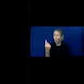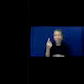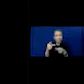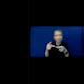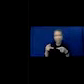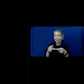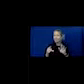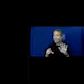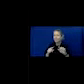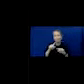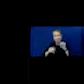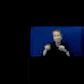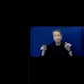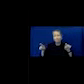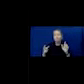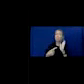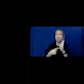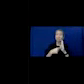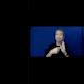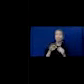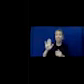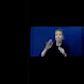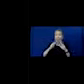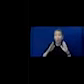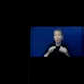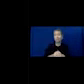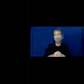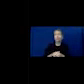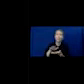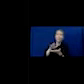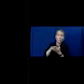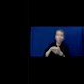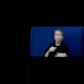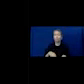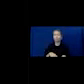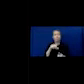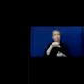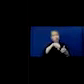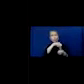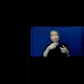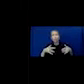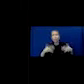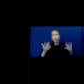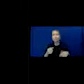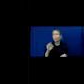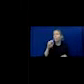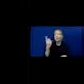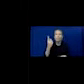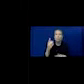We can observe them in their home, their school and social settings, as well as places that are novel to the individual.